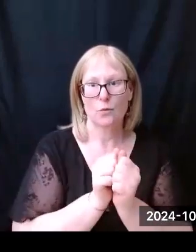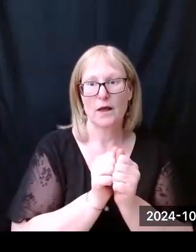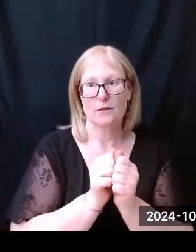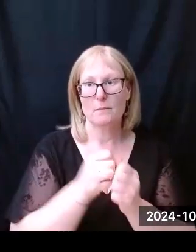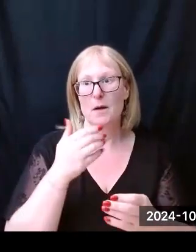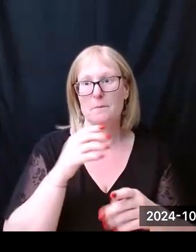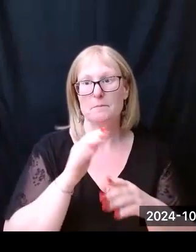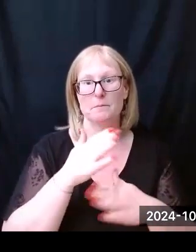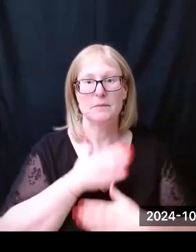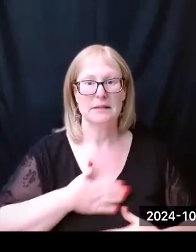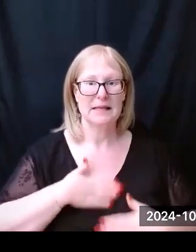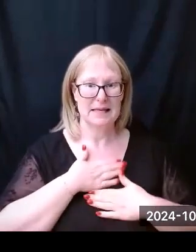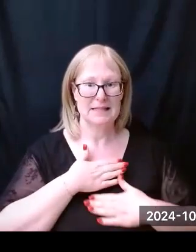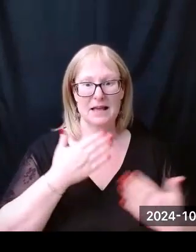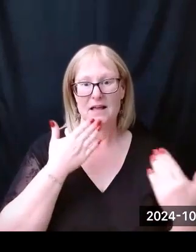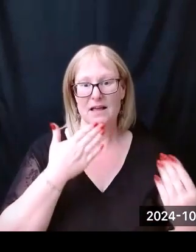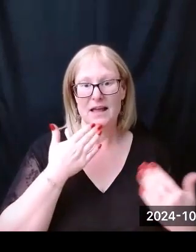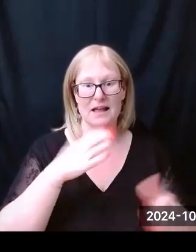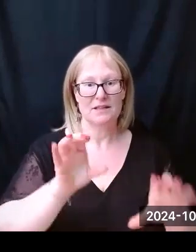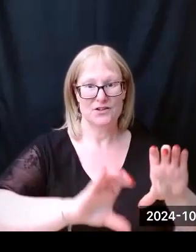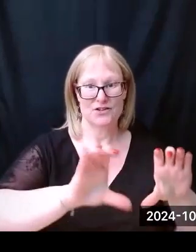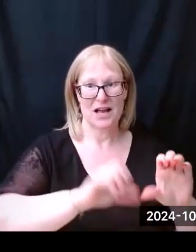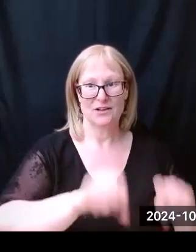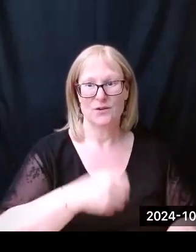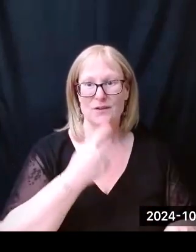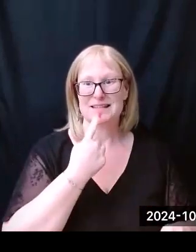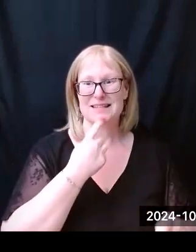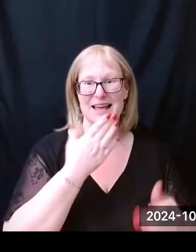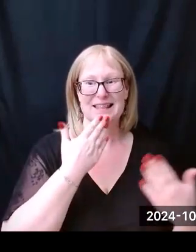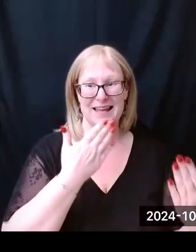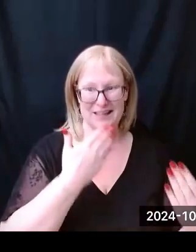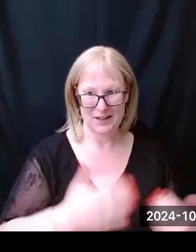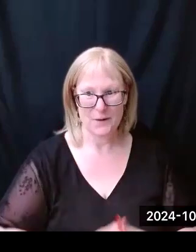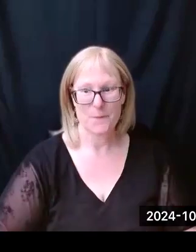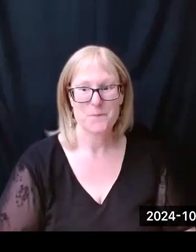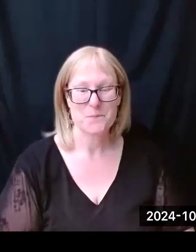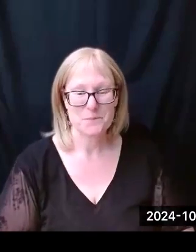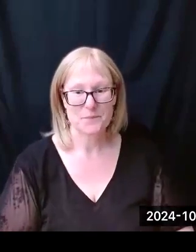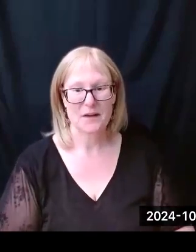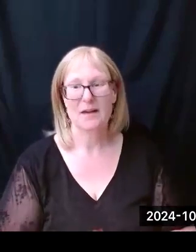moment to thank Dr. Ketter in the chat. See all the love and thank you again.